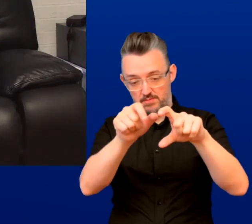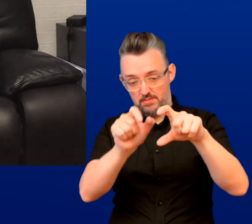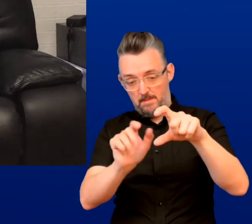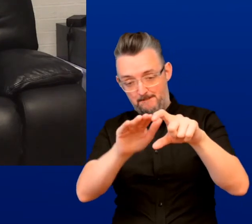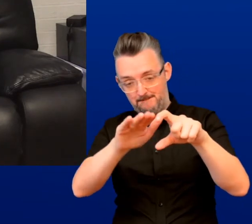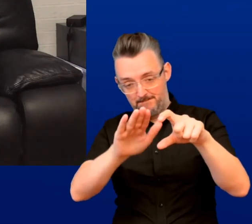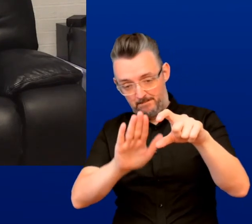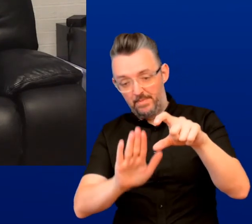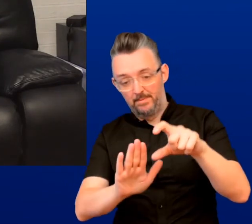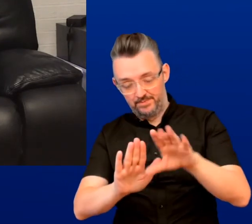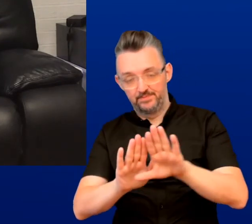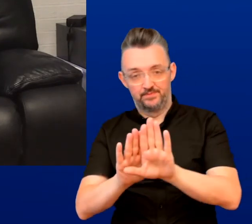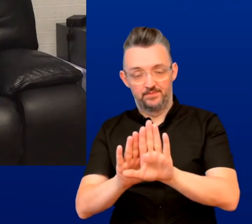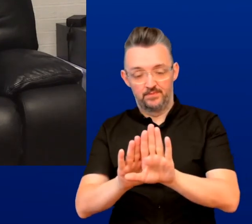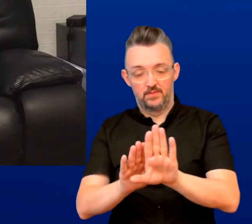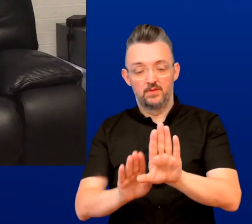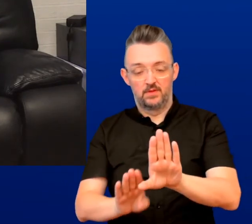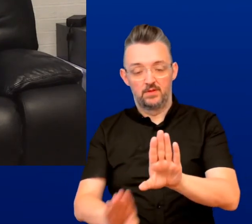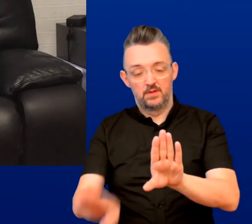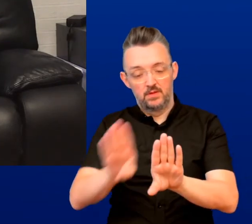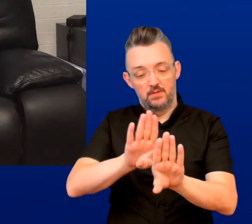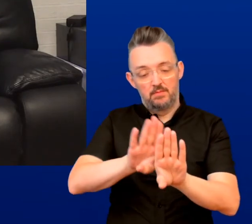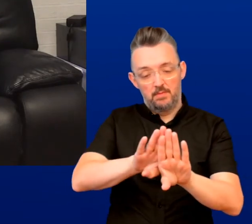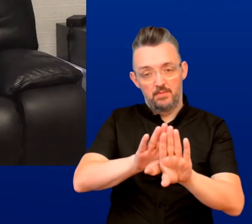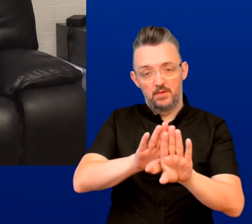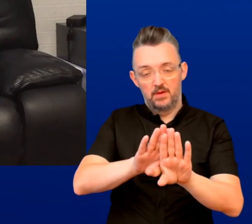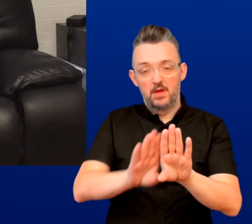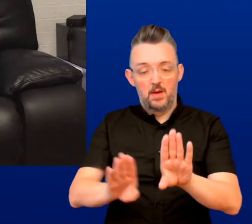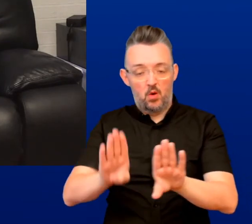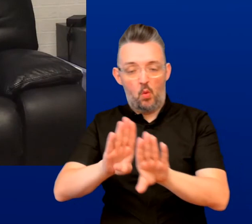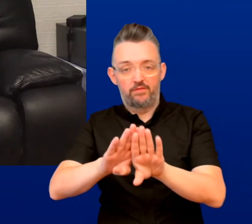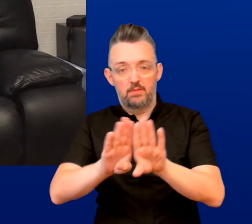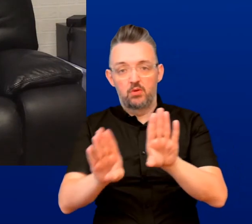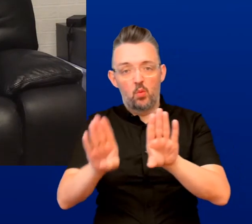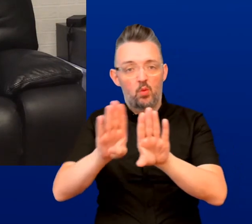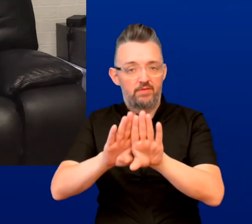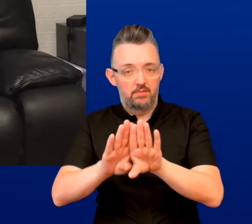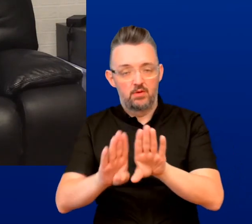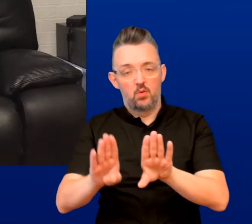paper. You start going vertically from